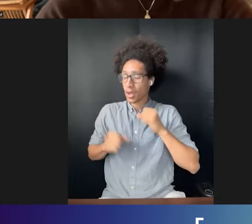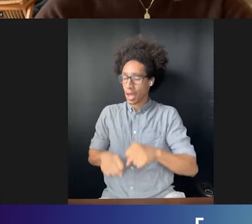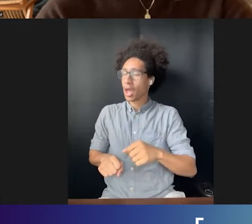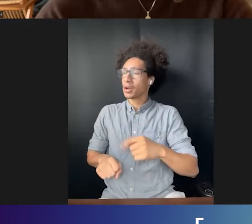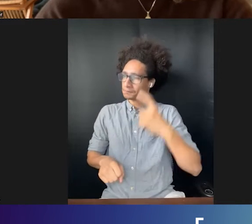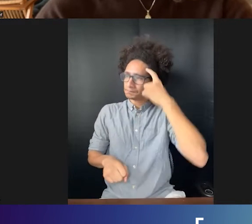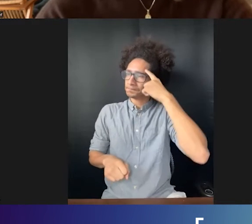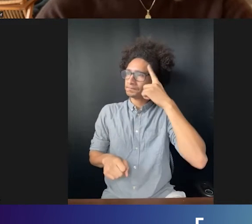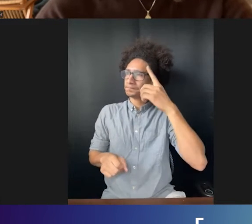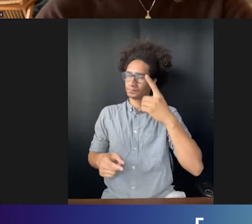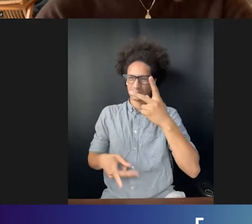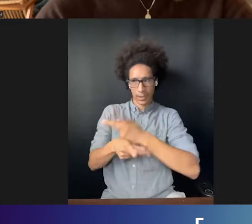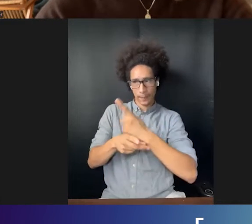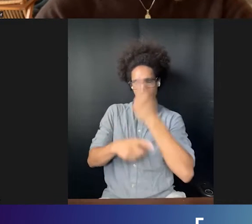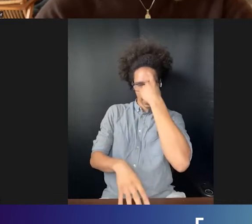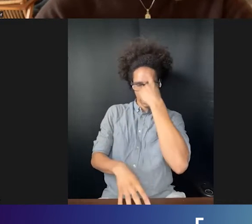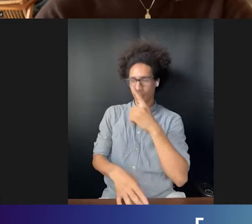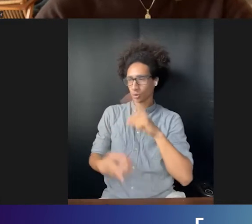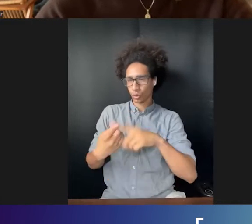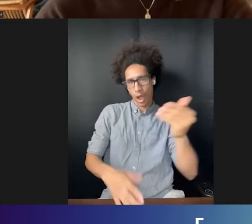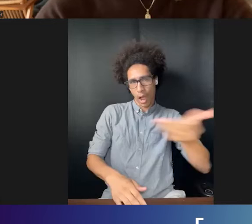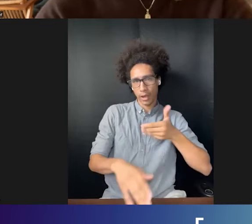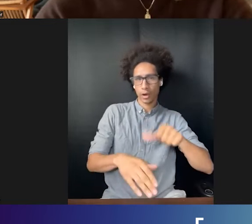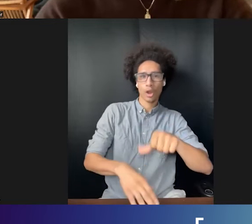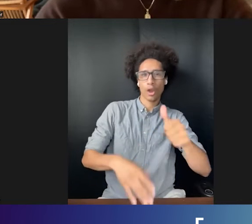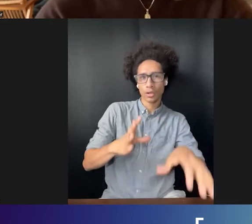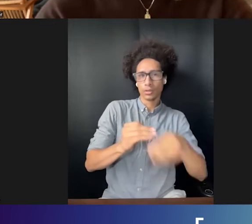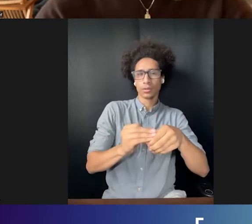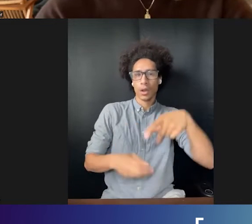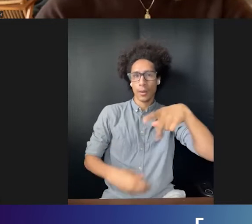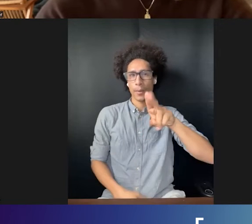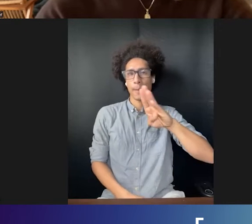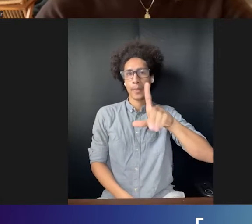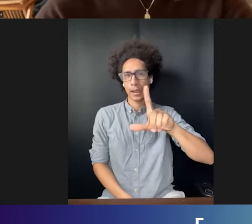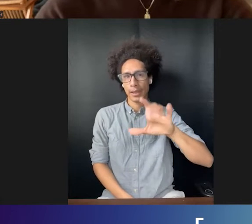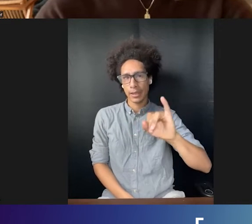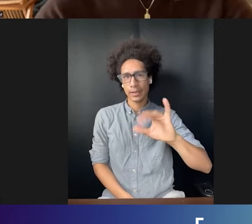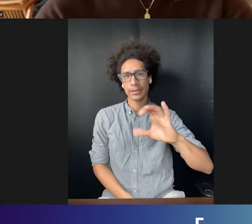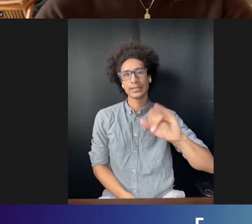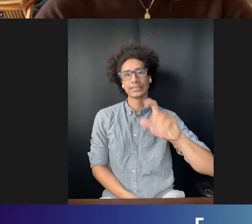or to augment the publicity because that carries value, I think beyond just the release.